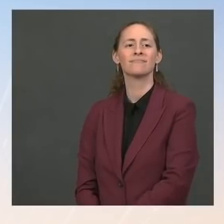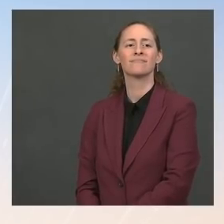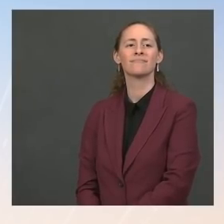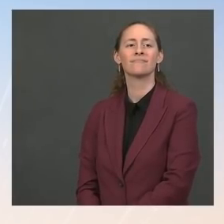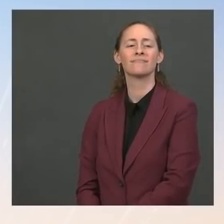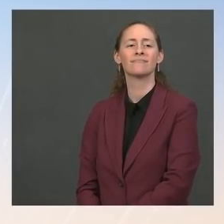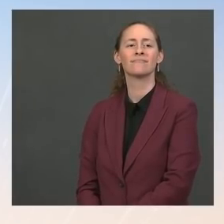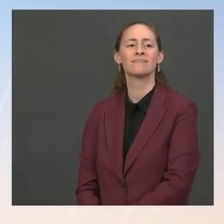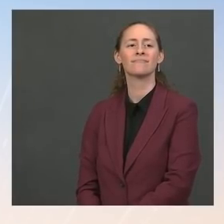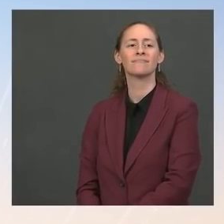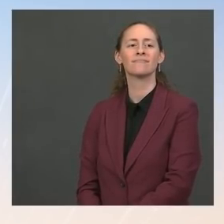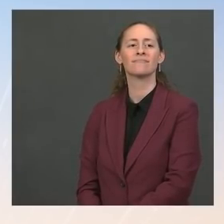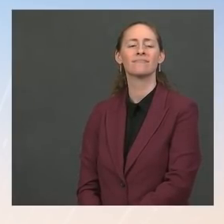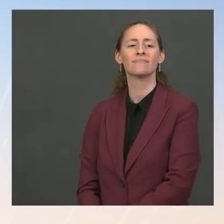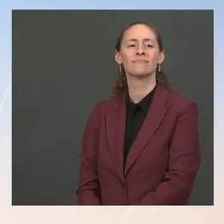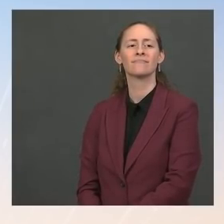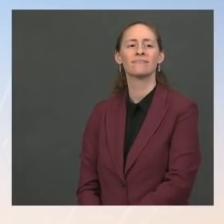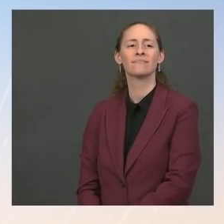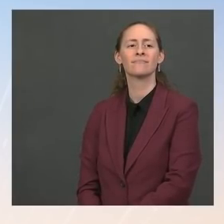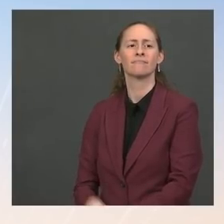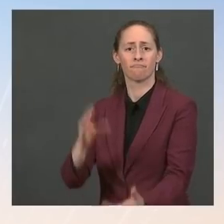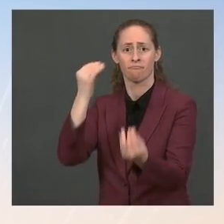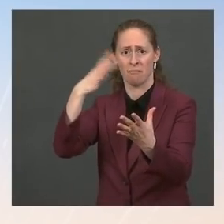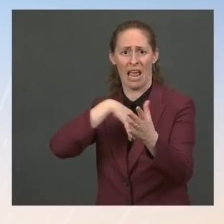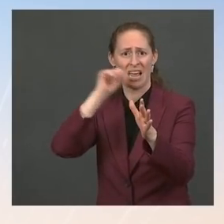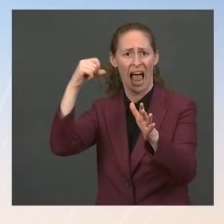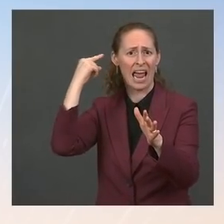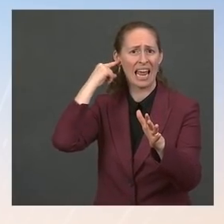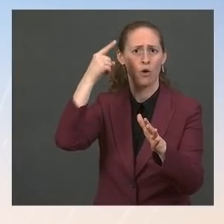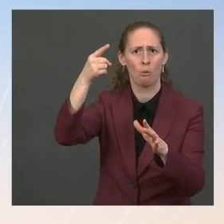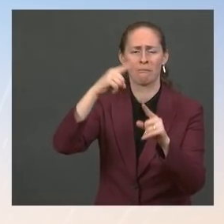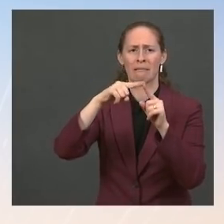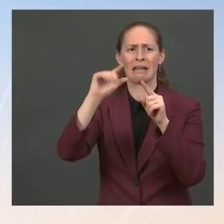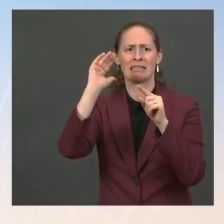Ms. Psaki: -- fix some audio issues. Let's see if we can fix the audio issues because I just have to go in a minute.